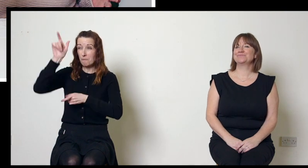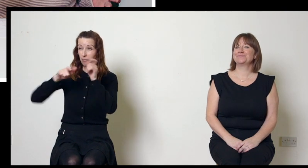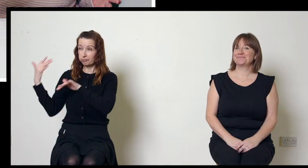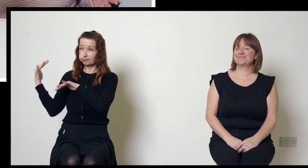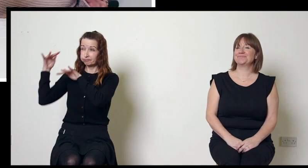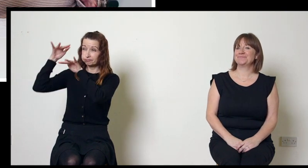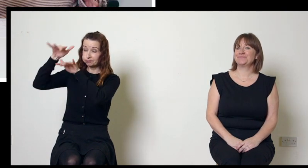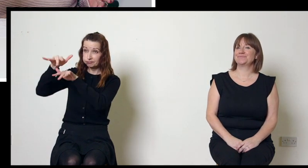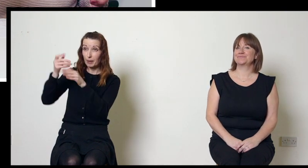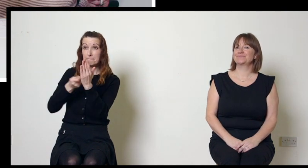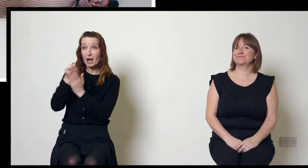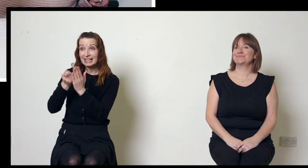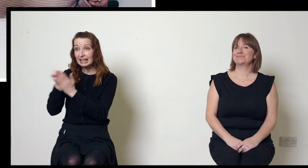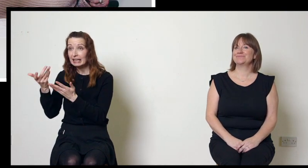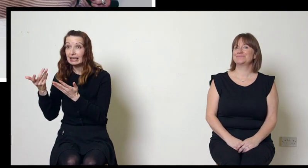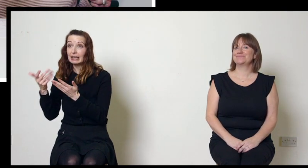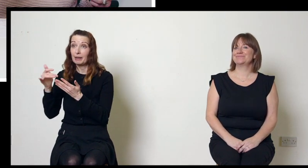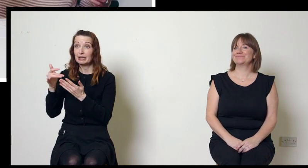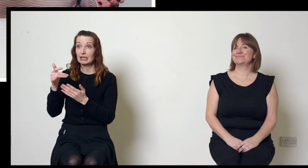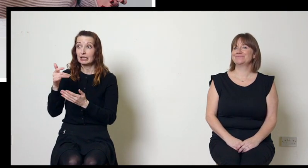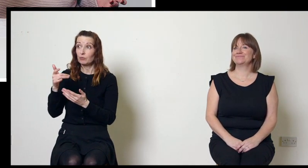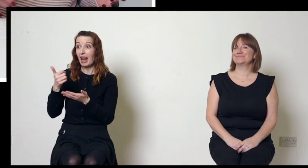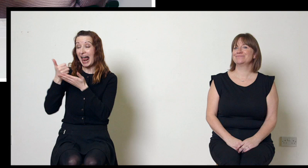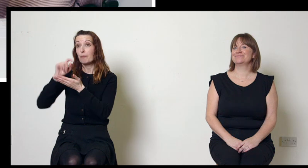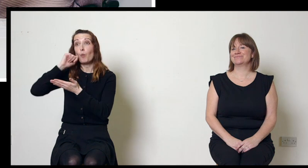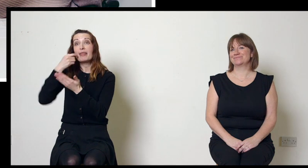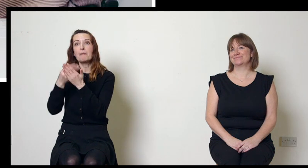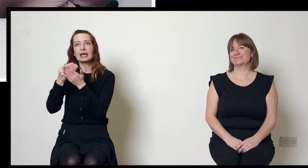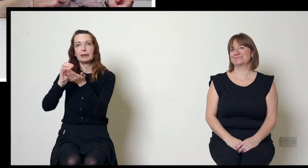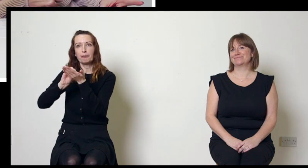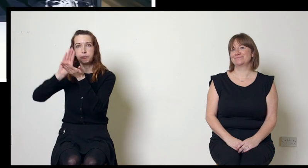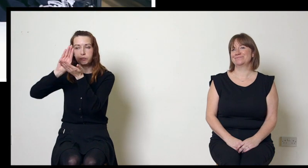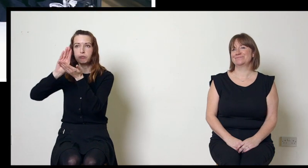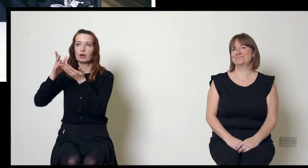but it might actually help you financially when you’re fundraising. So stats are. I think so.